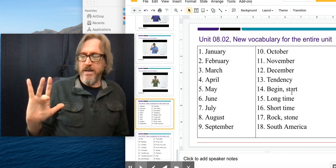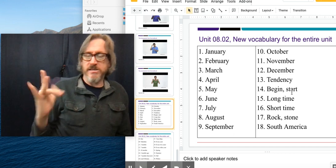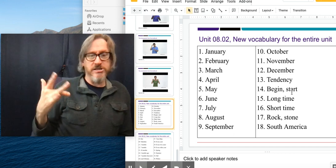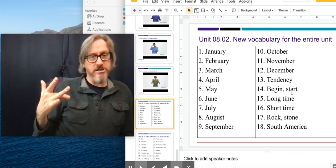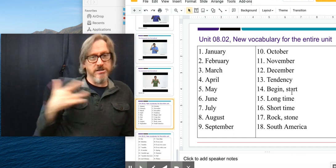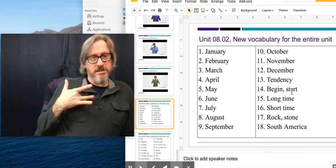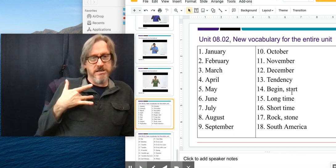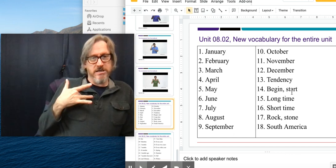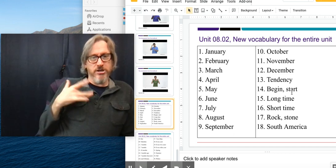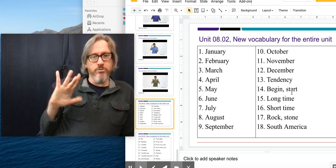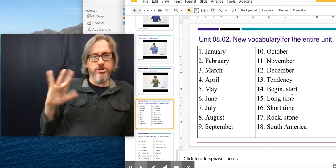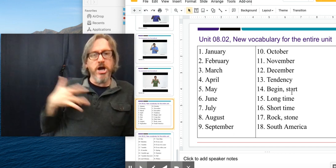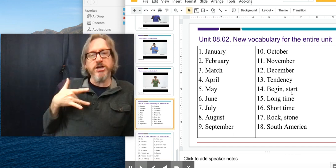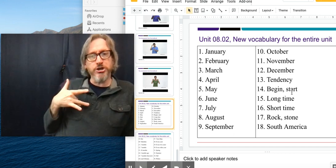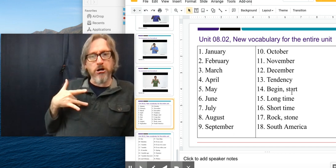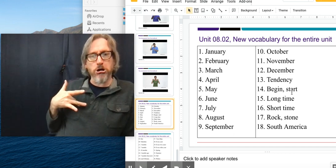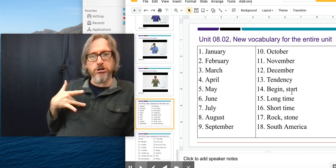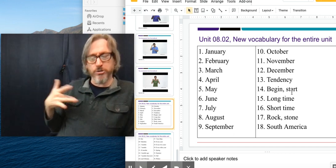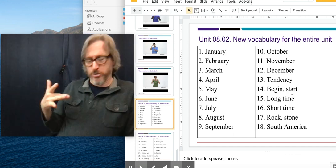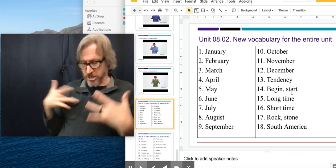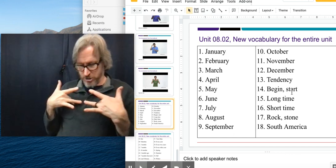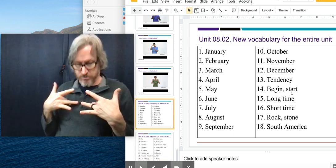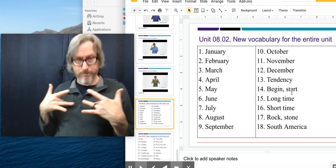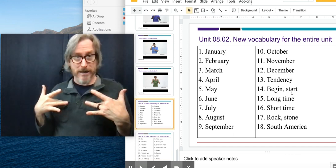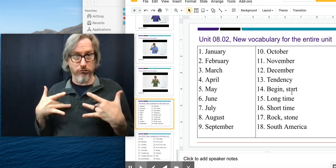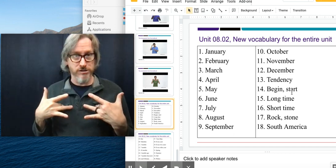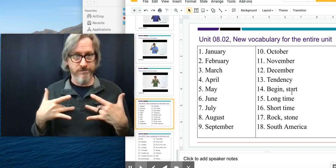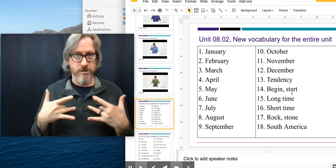it's you touch your heart or you touch your pectorals